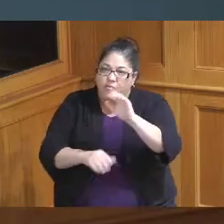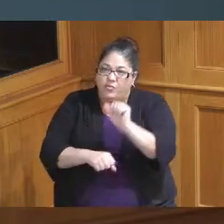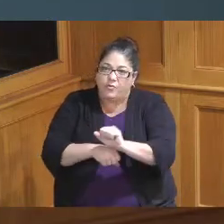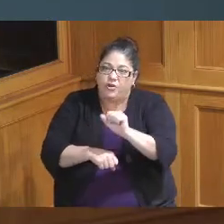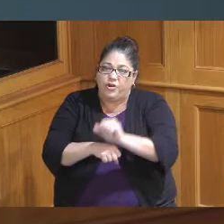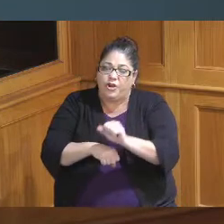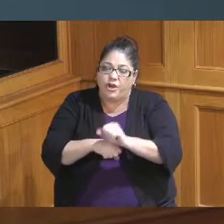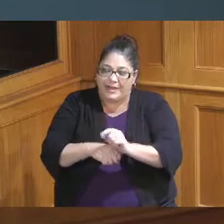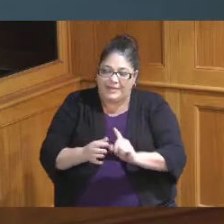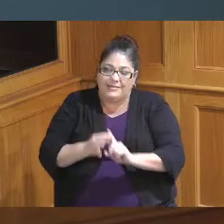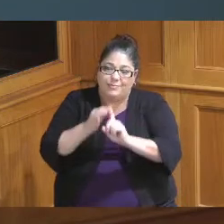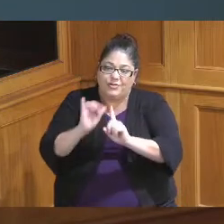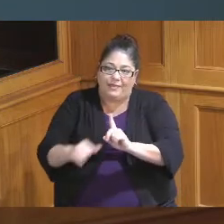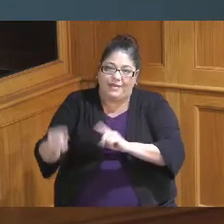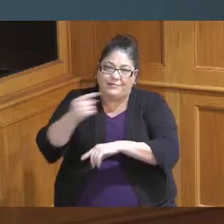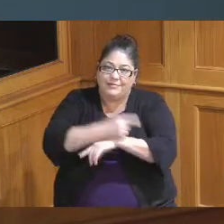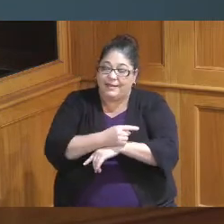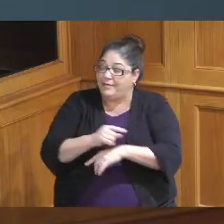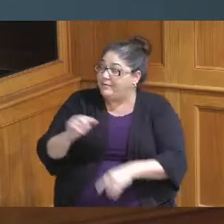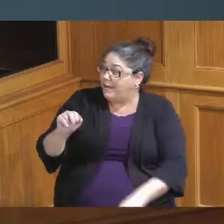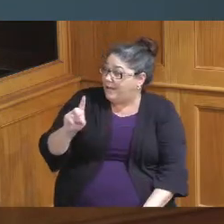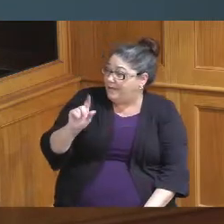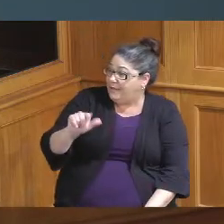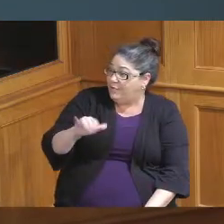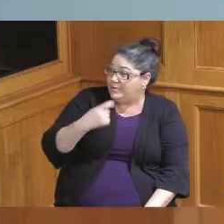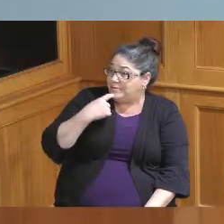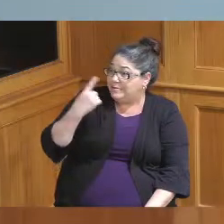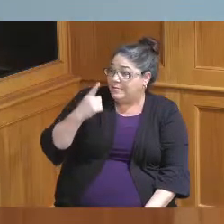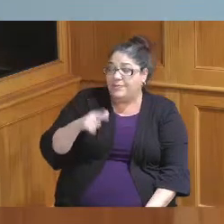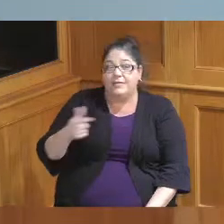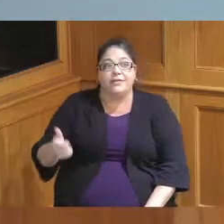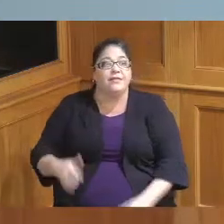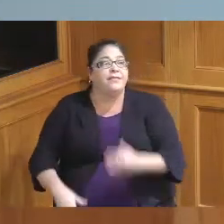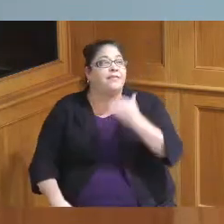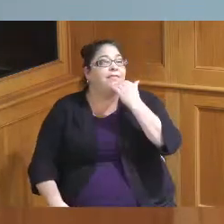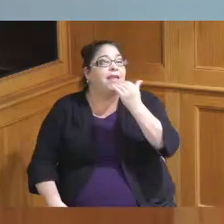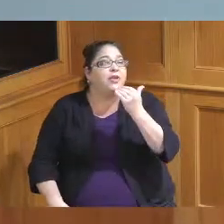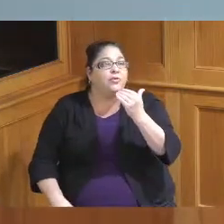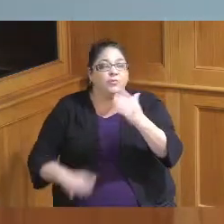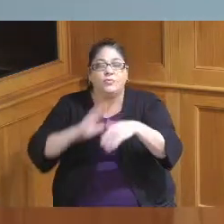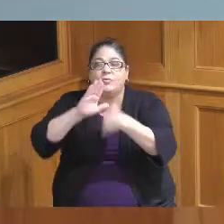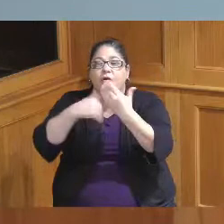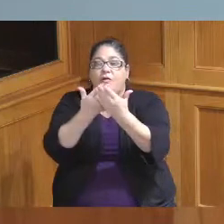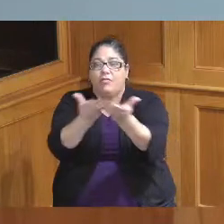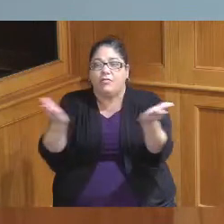did here Andy did you want to say something so thanks thanks to all of you to Jeff and Holly